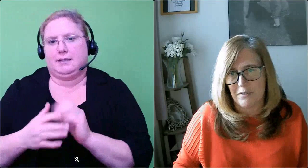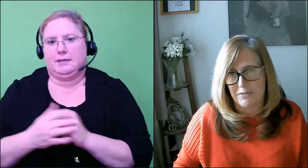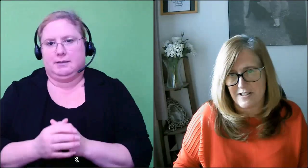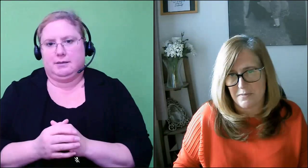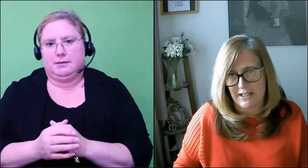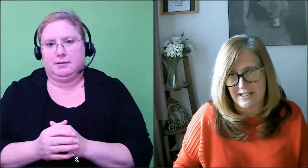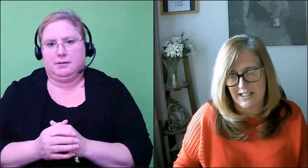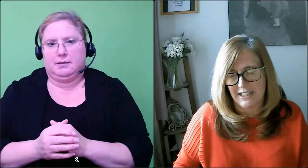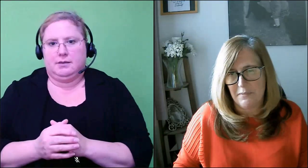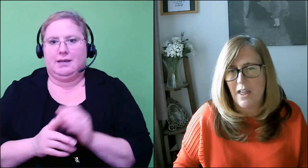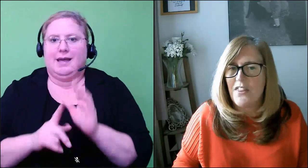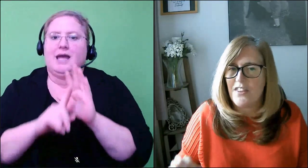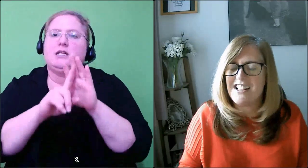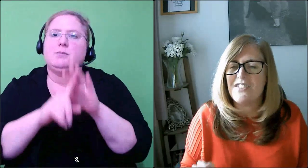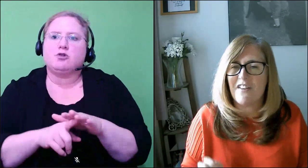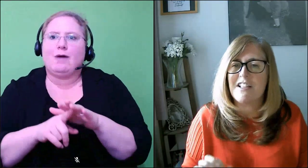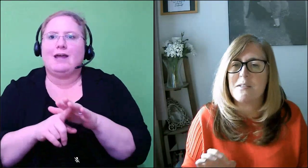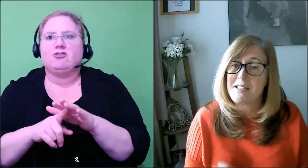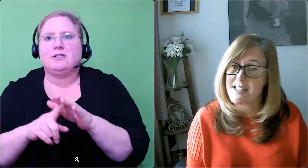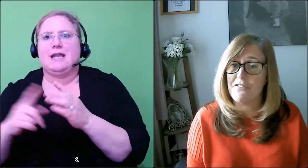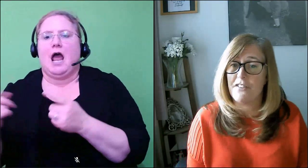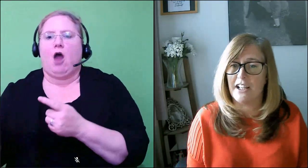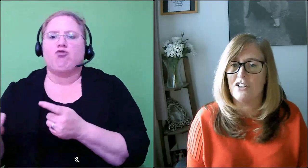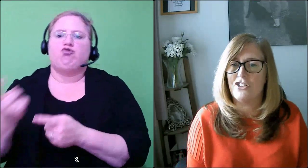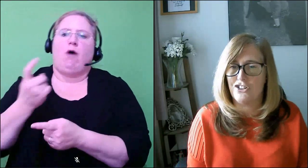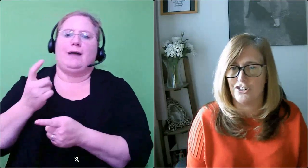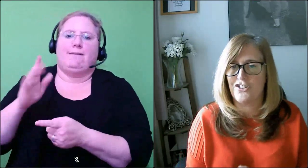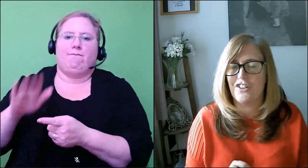of the Equality Act.